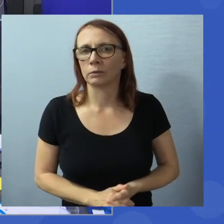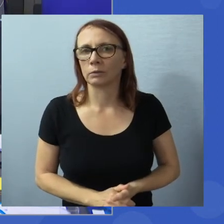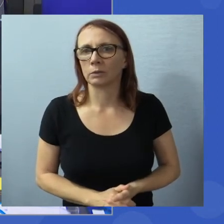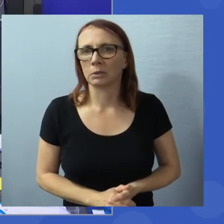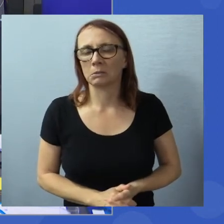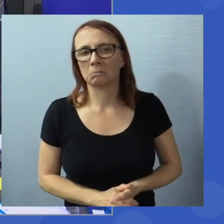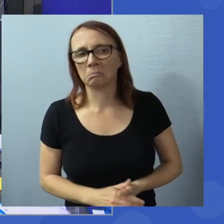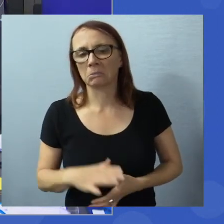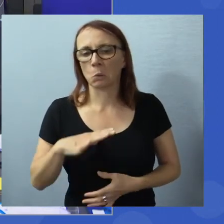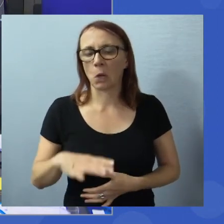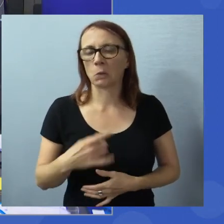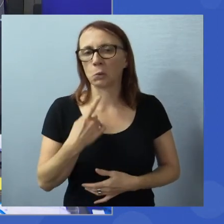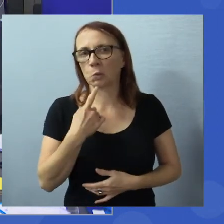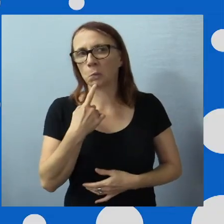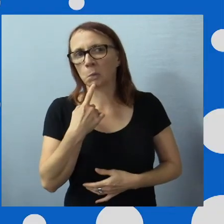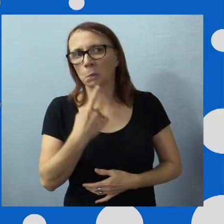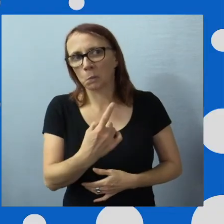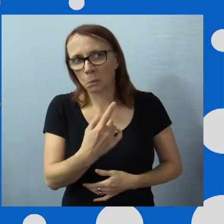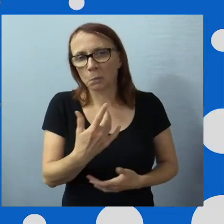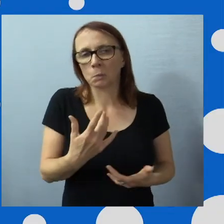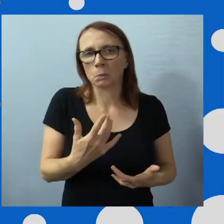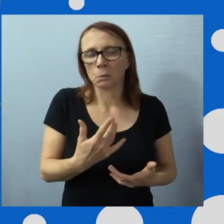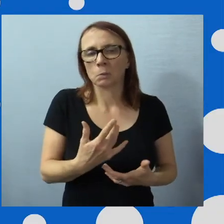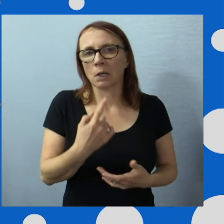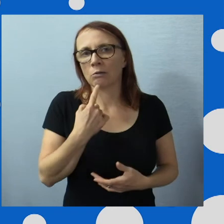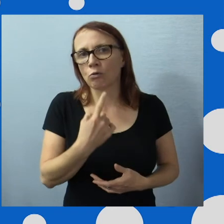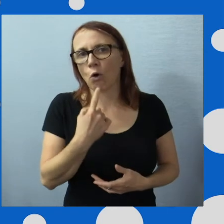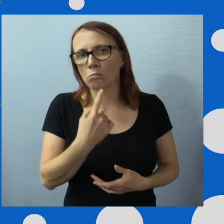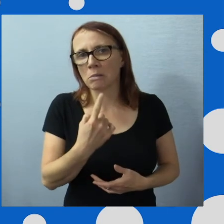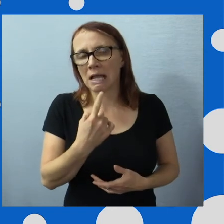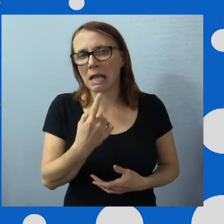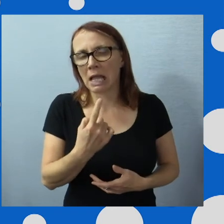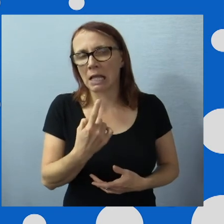make a few comments and if you yeah not a few points that have been really quite